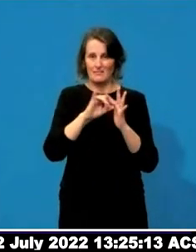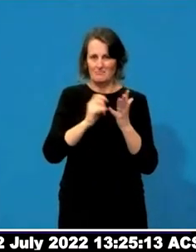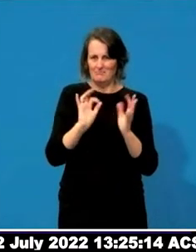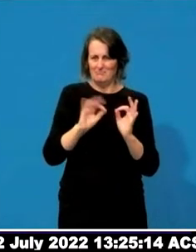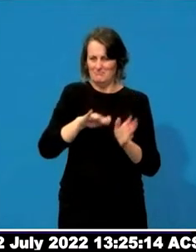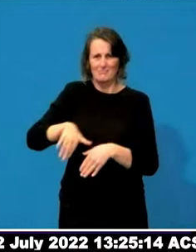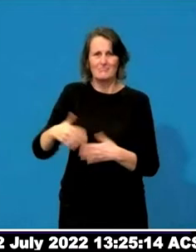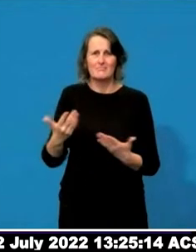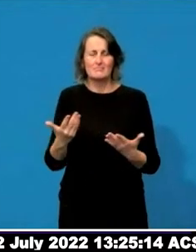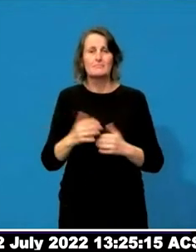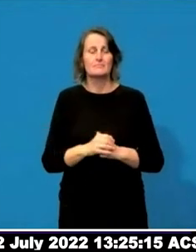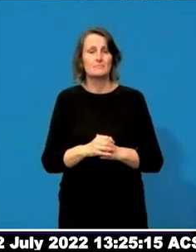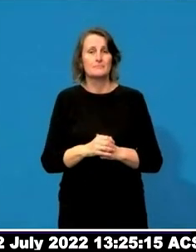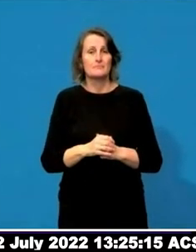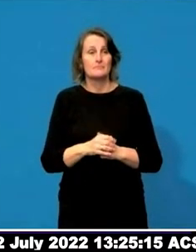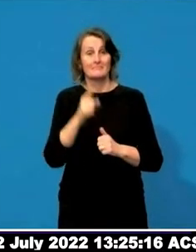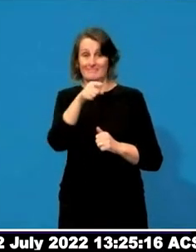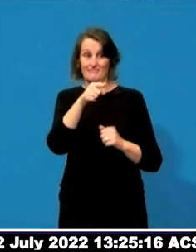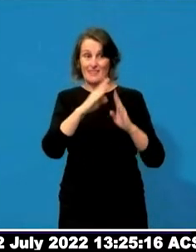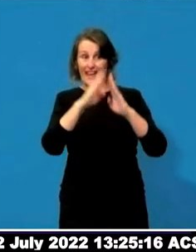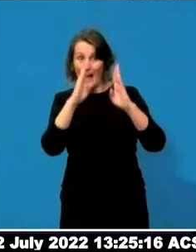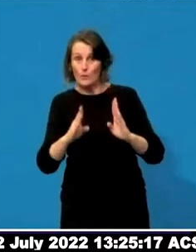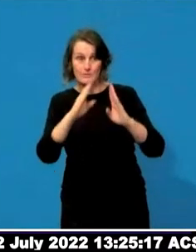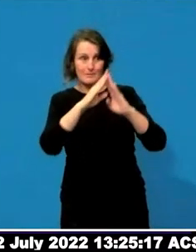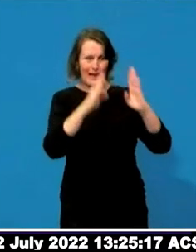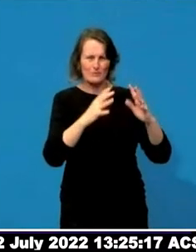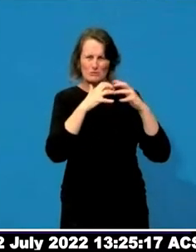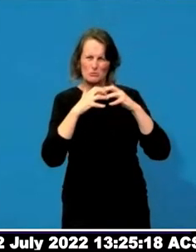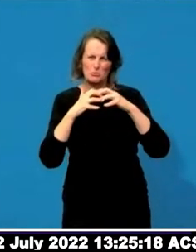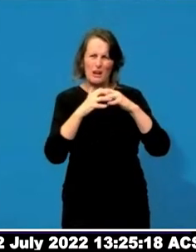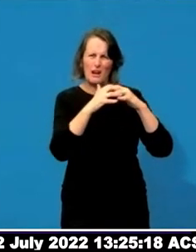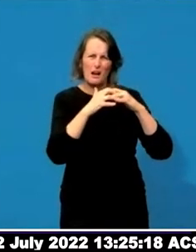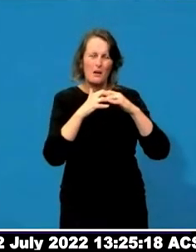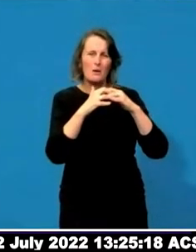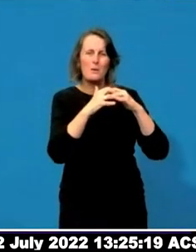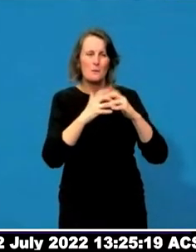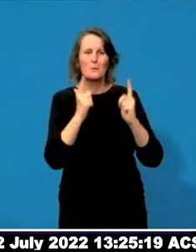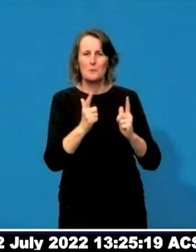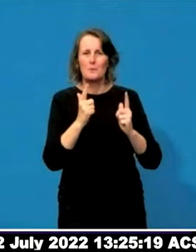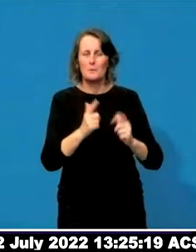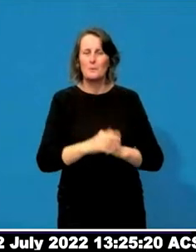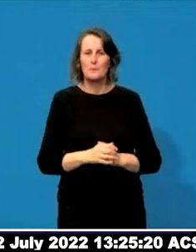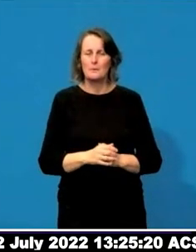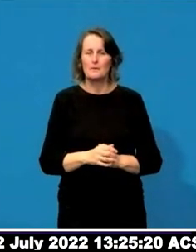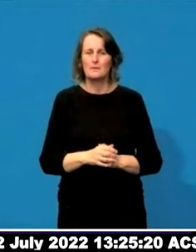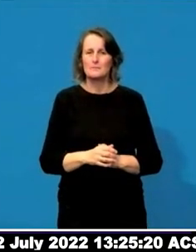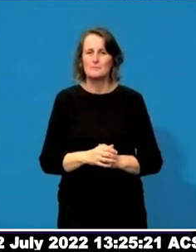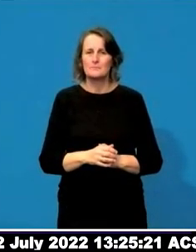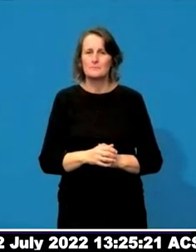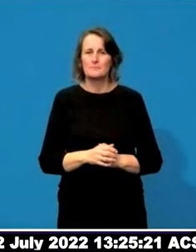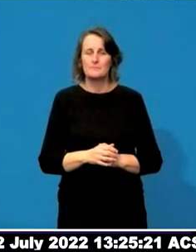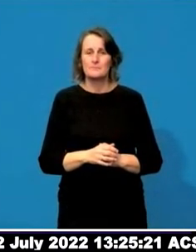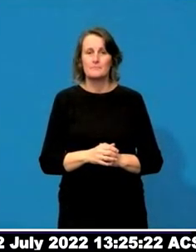When they're living in overcrowded housing and often having obligations to support